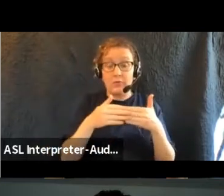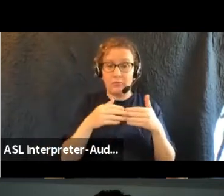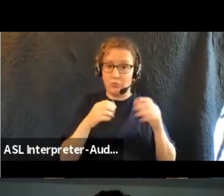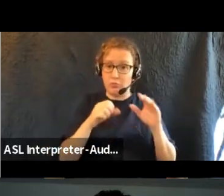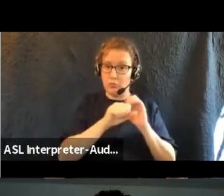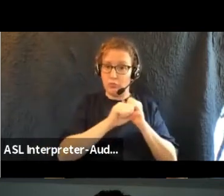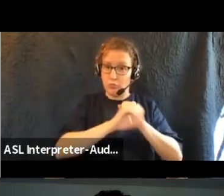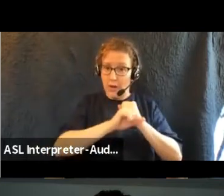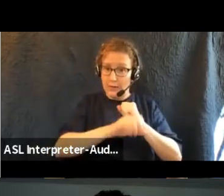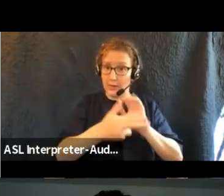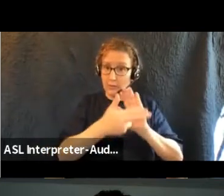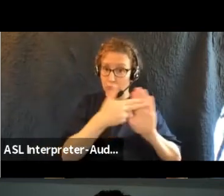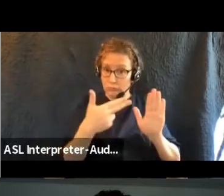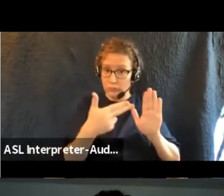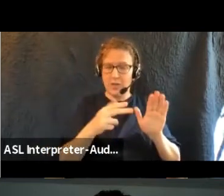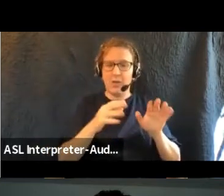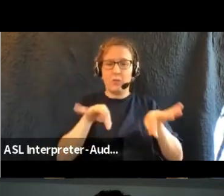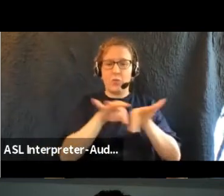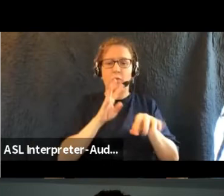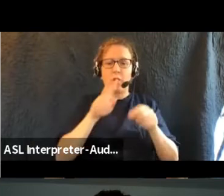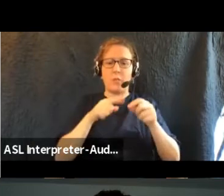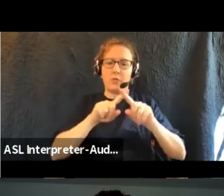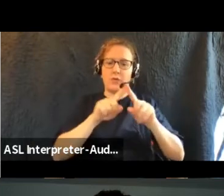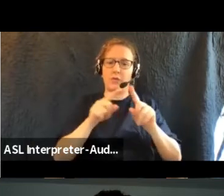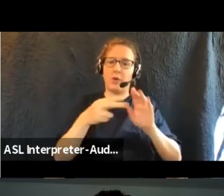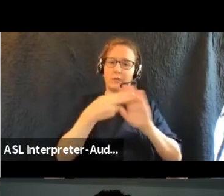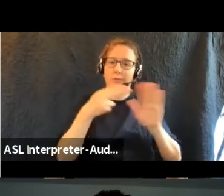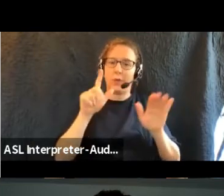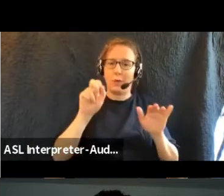about the different logos and things like that that are on those and what they look